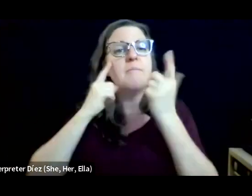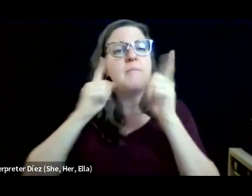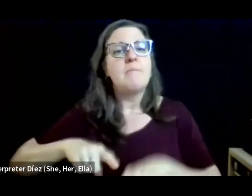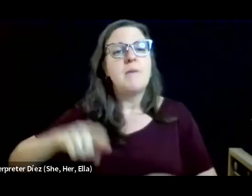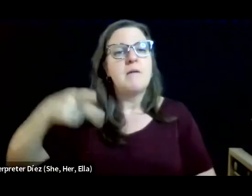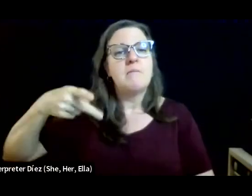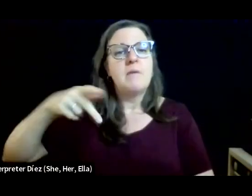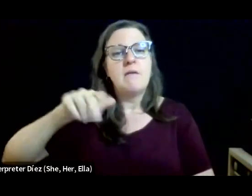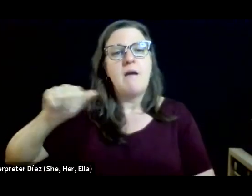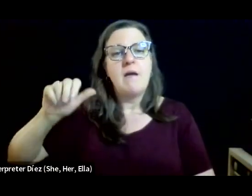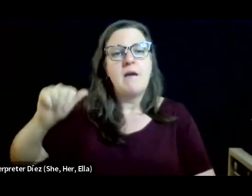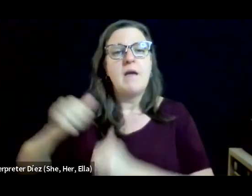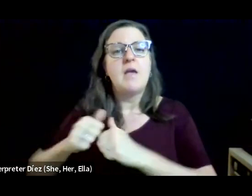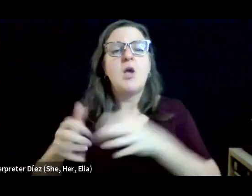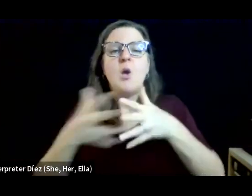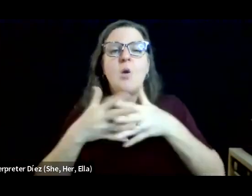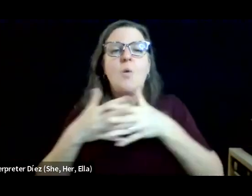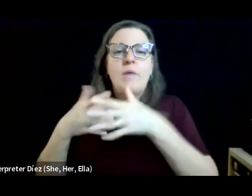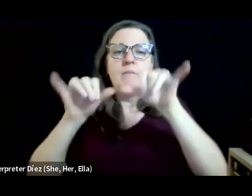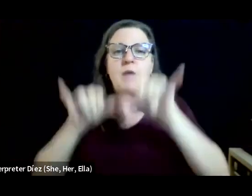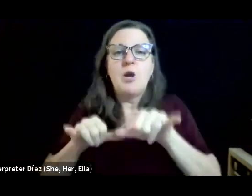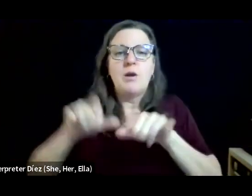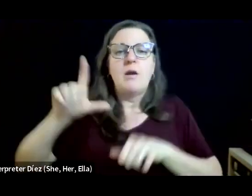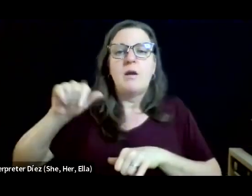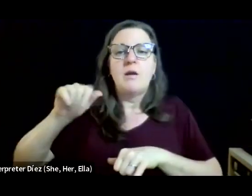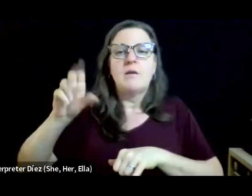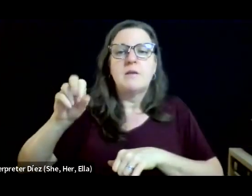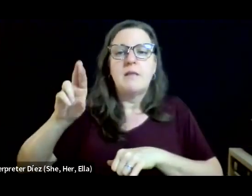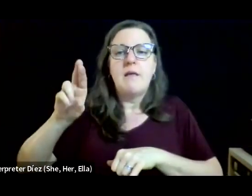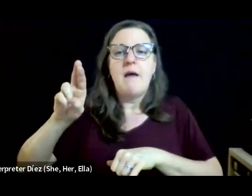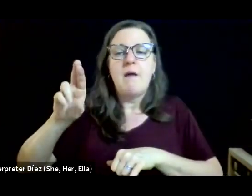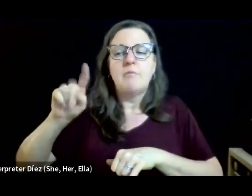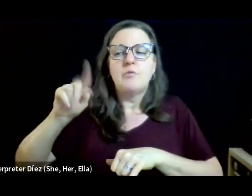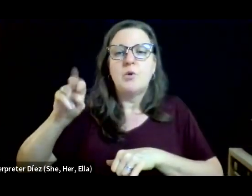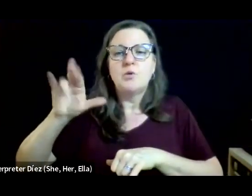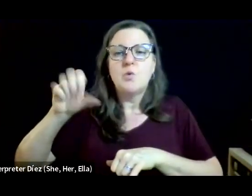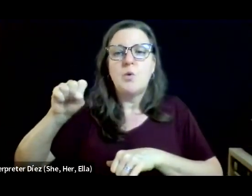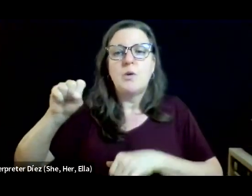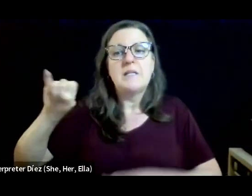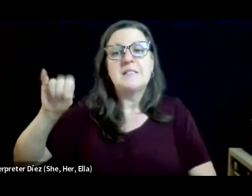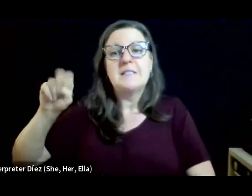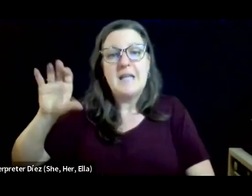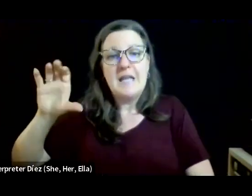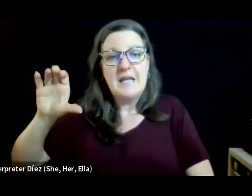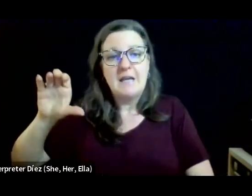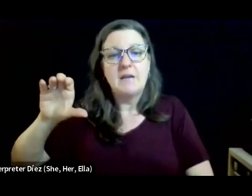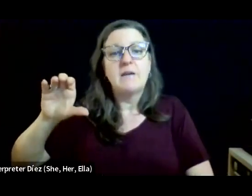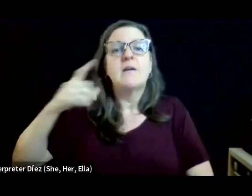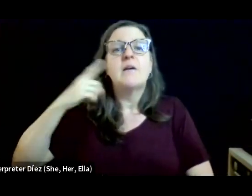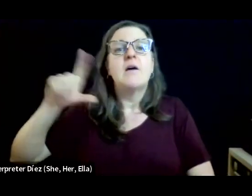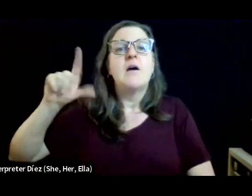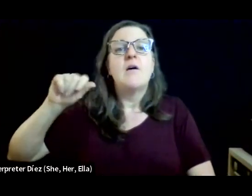with American Engineering Laboratories, Inc. for Laboratory of Record Services